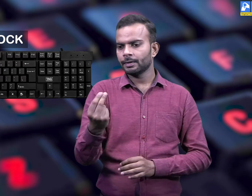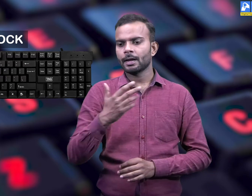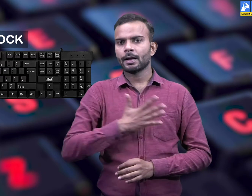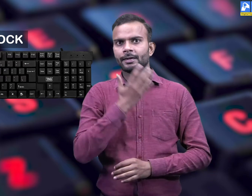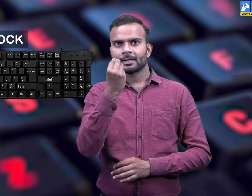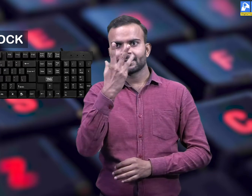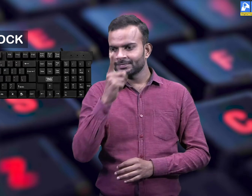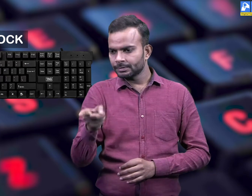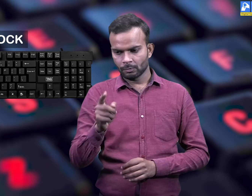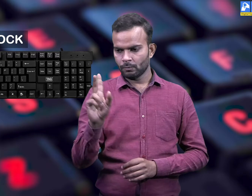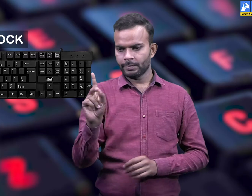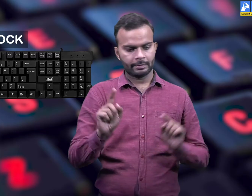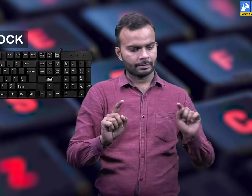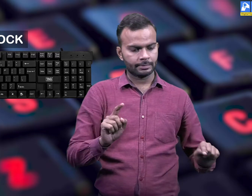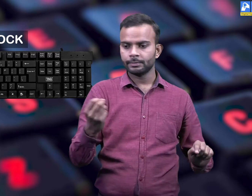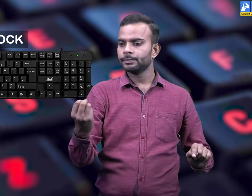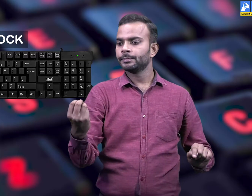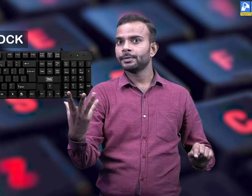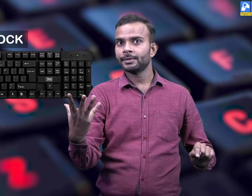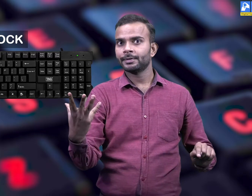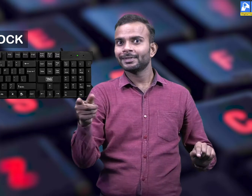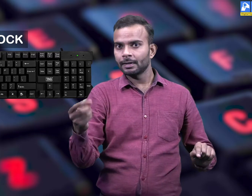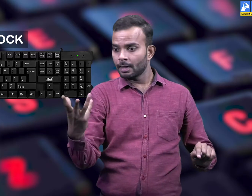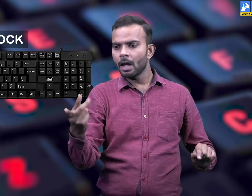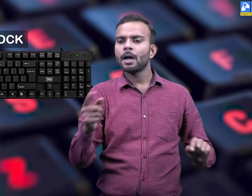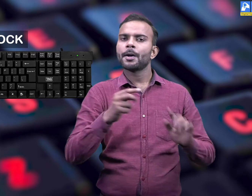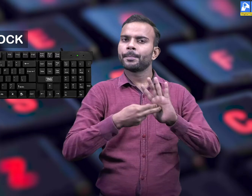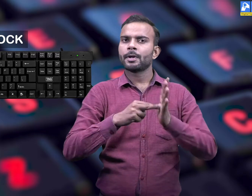When you press the caps lock key a light turns on at the top right corner of the keyboard.